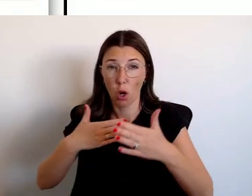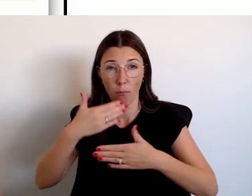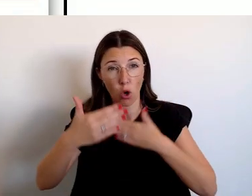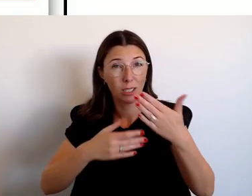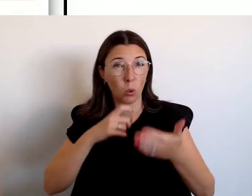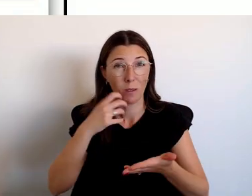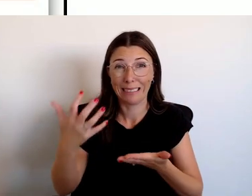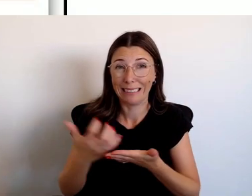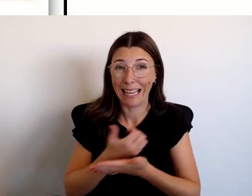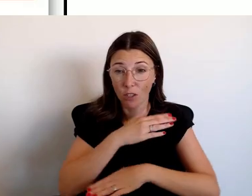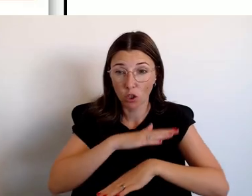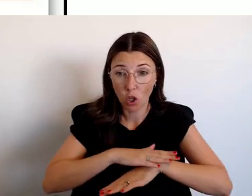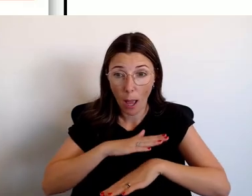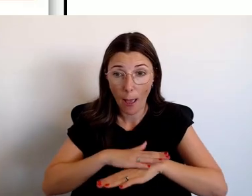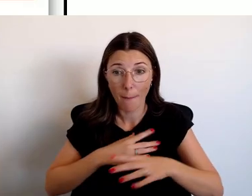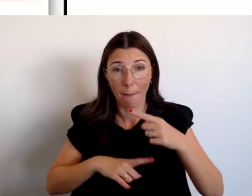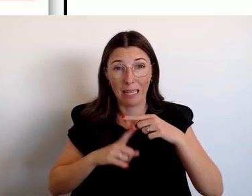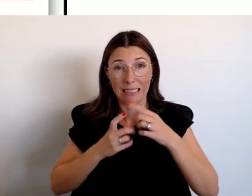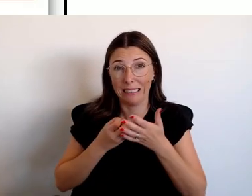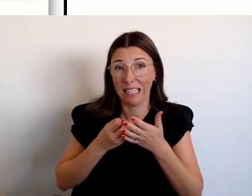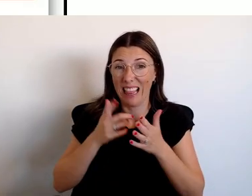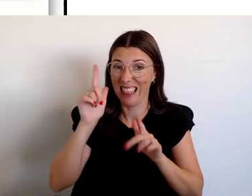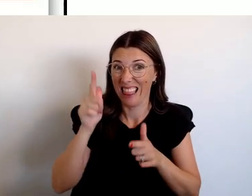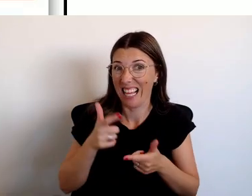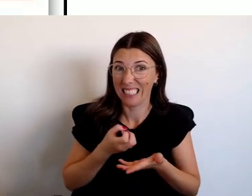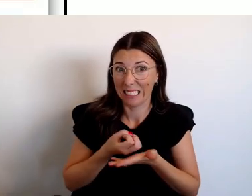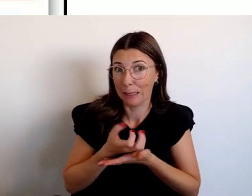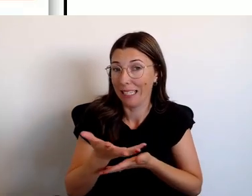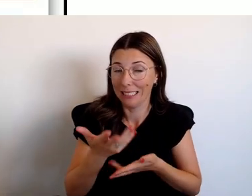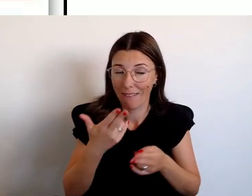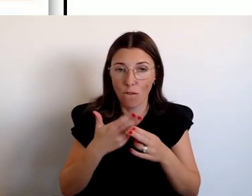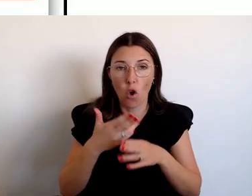that will save considerable time and expense when it comes to foreign language content.